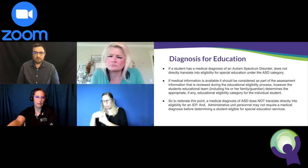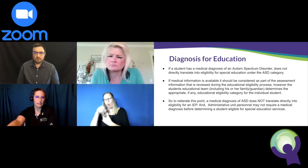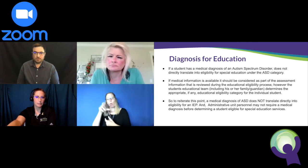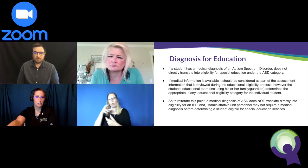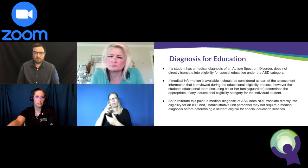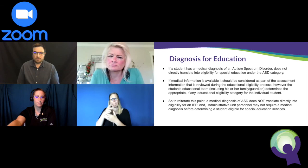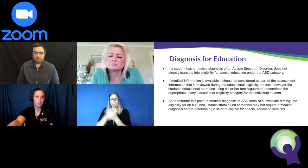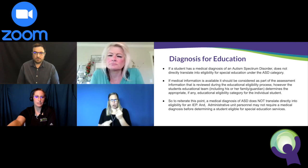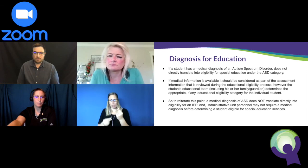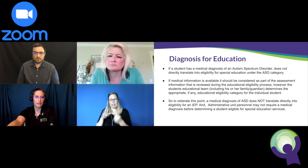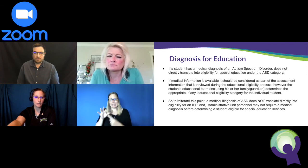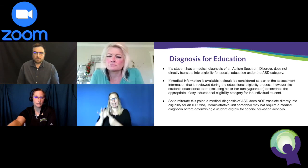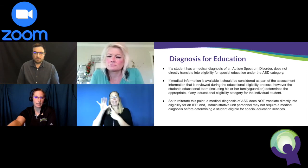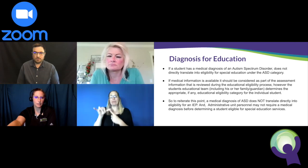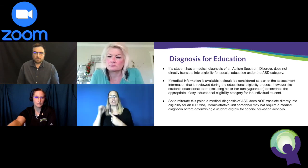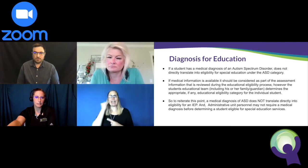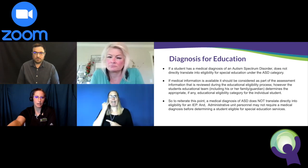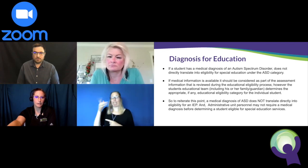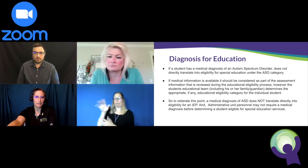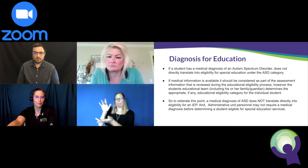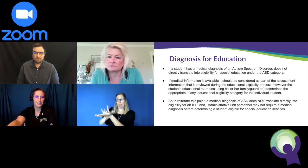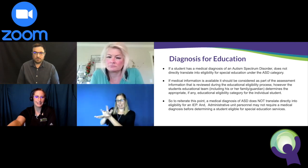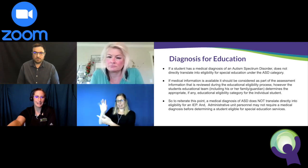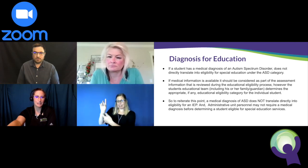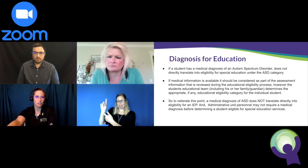especially if there's a medical diagnosis already in place at age three